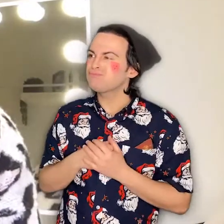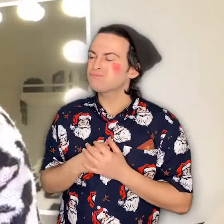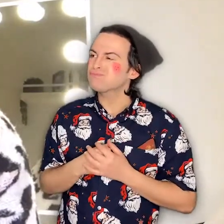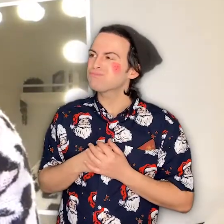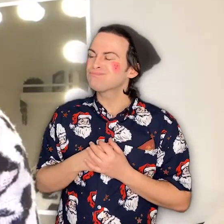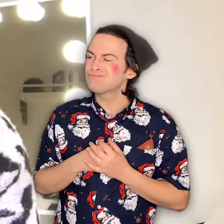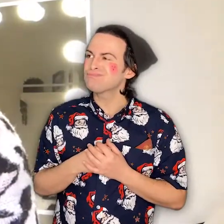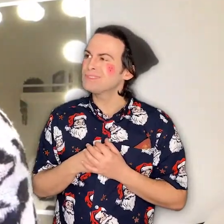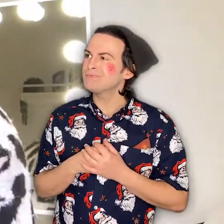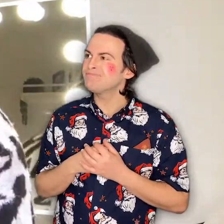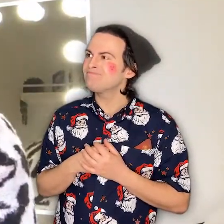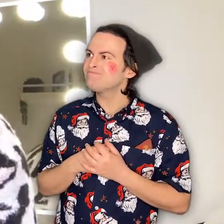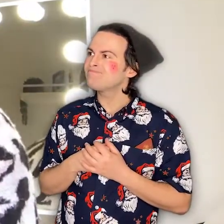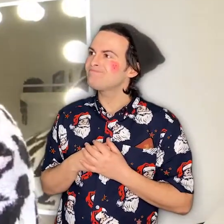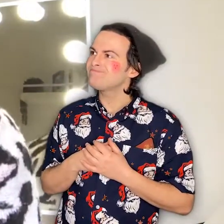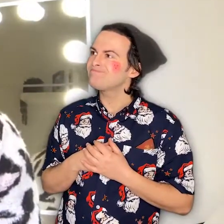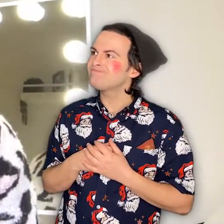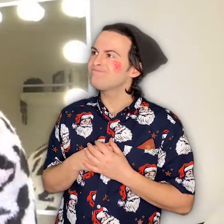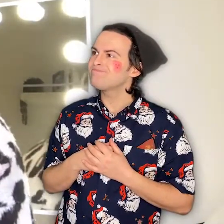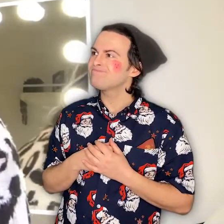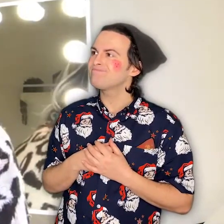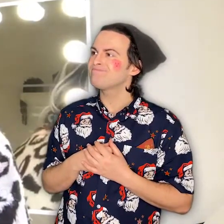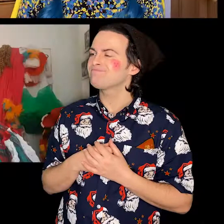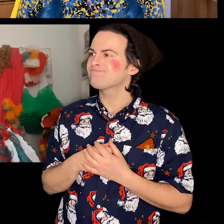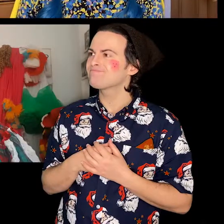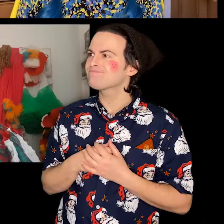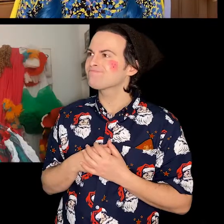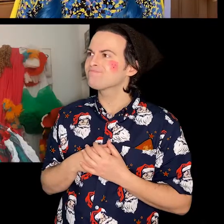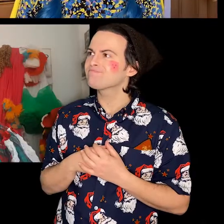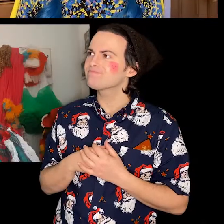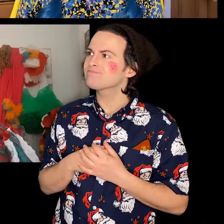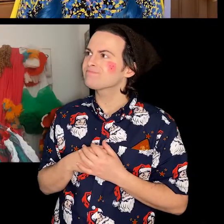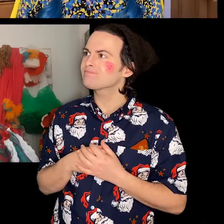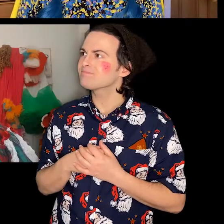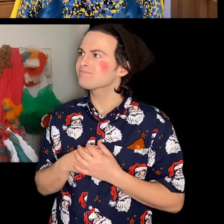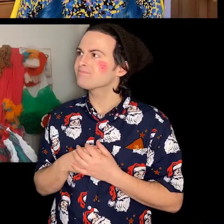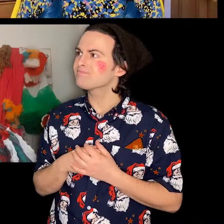booked since March that they keep postponing. I need something to look forward to.